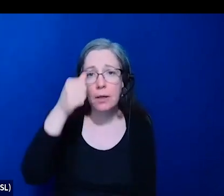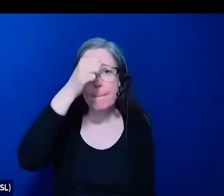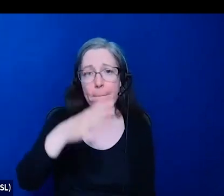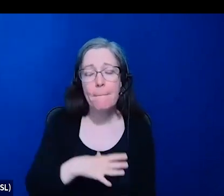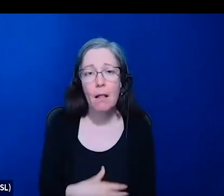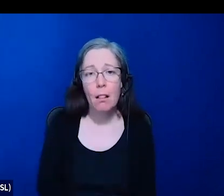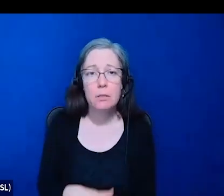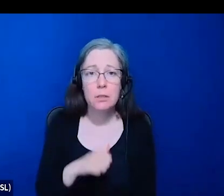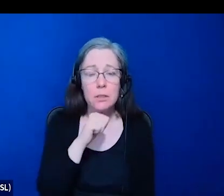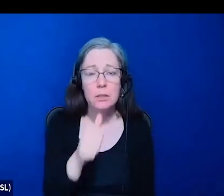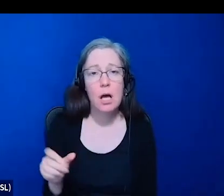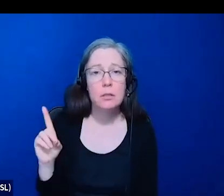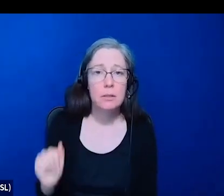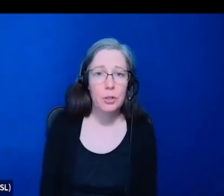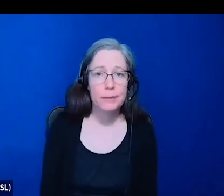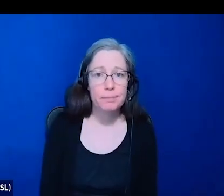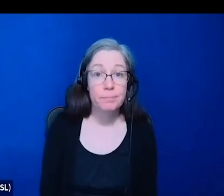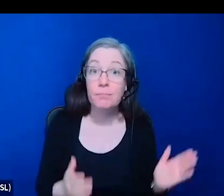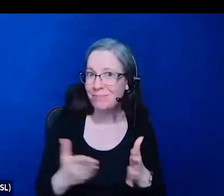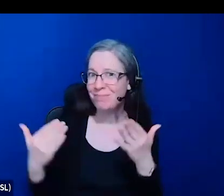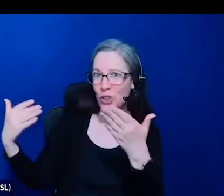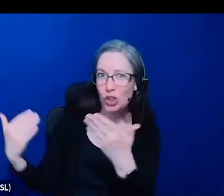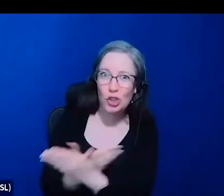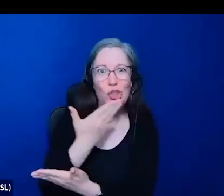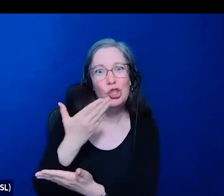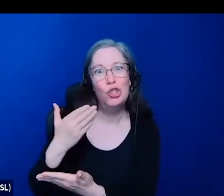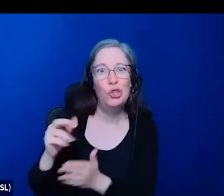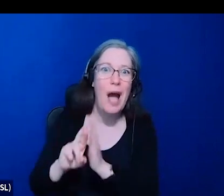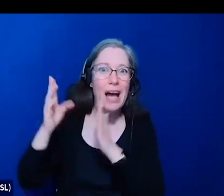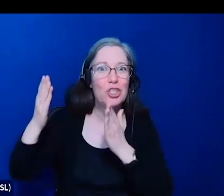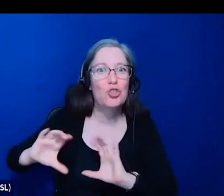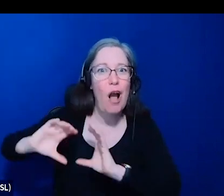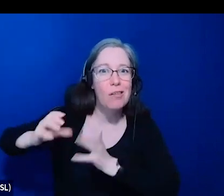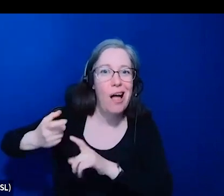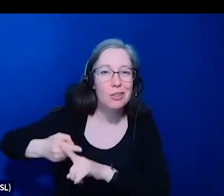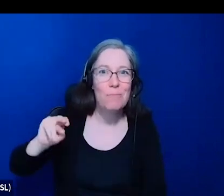This is the newest astronaut class from NASA. You can see that there's definitely more gender